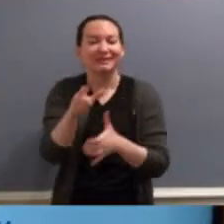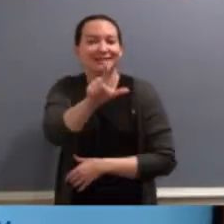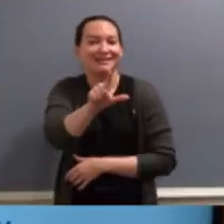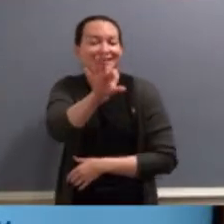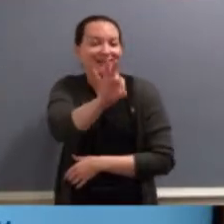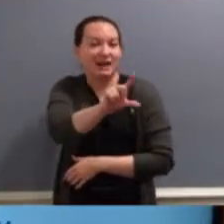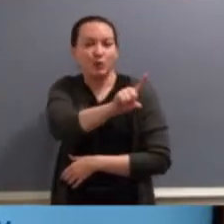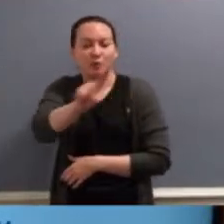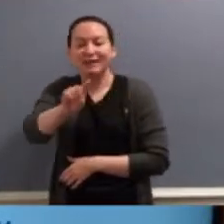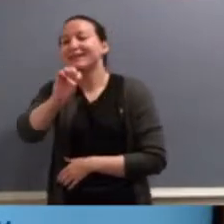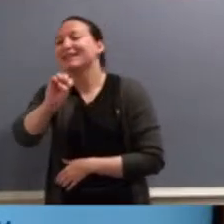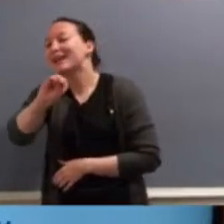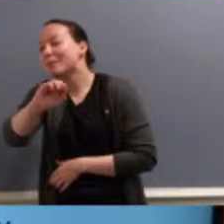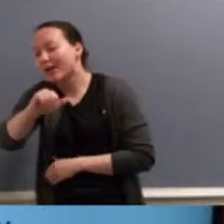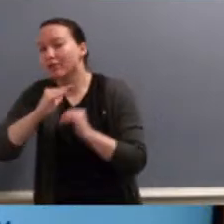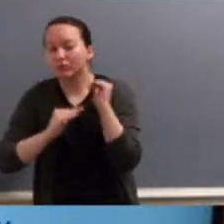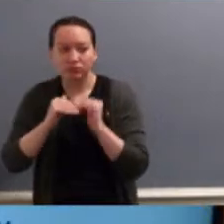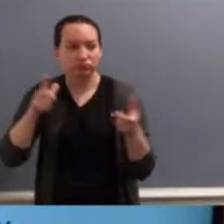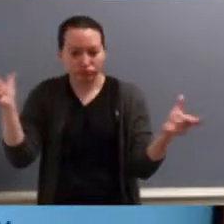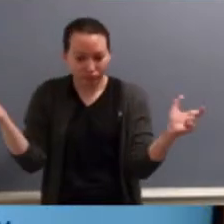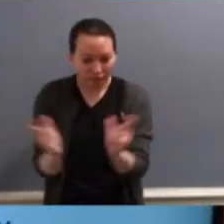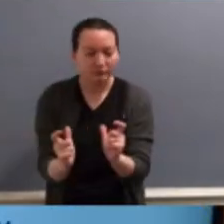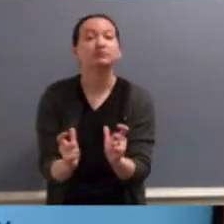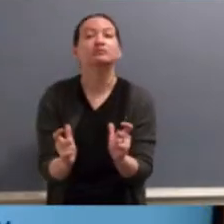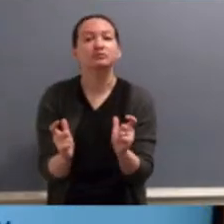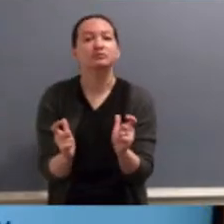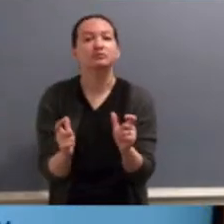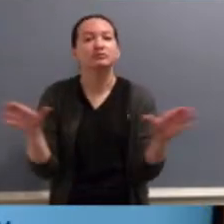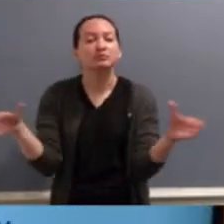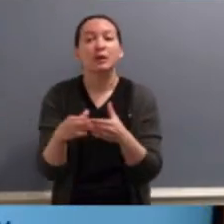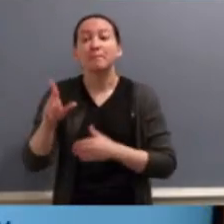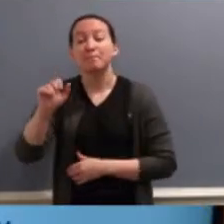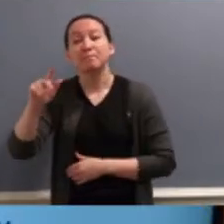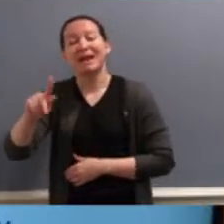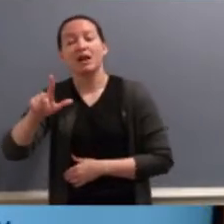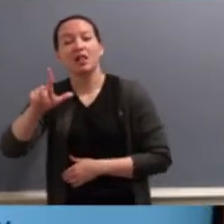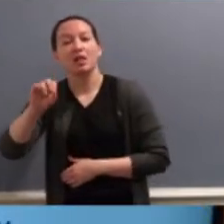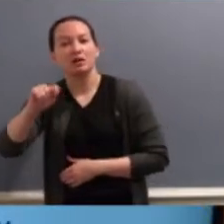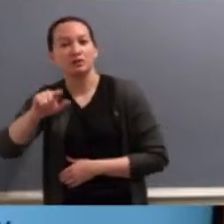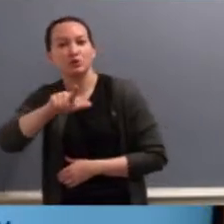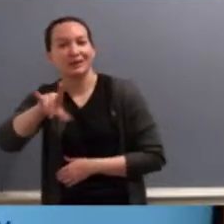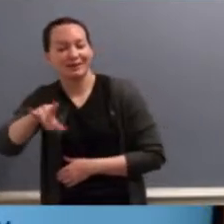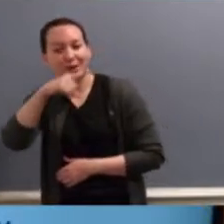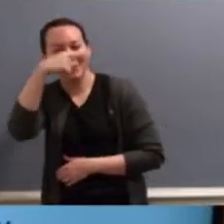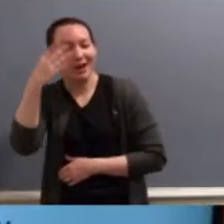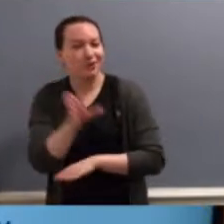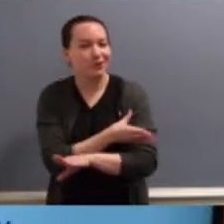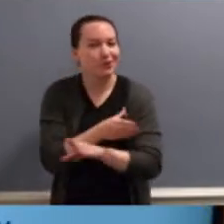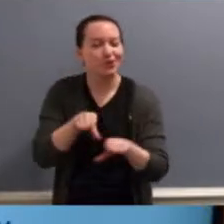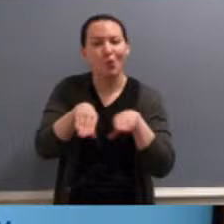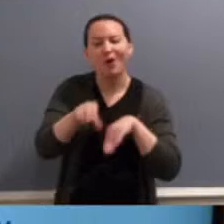and EMA facilities progress on the bank's lot 28 and black music walk of fame satellite